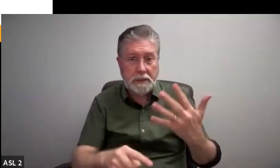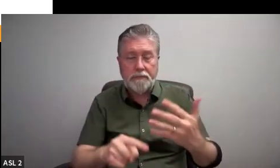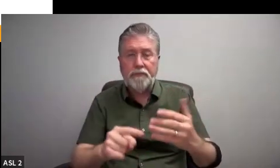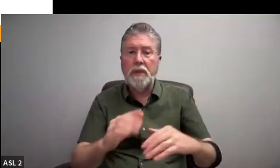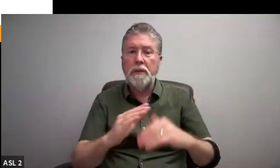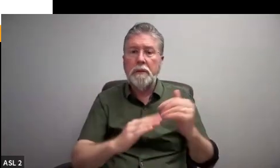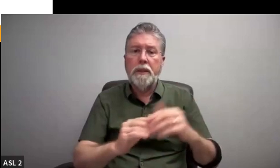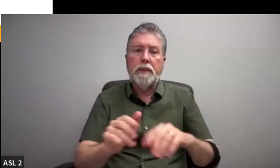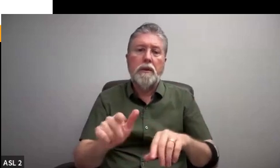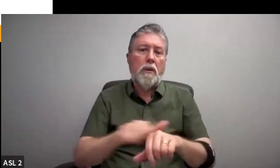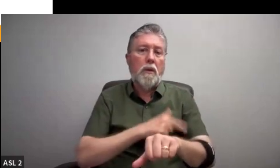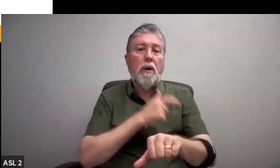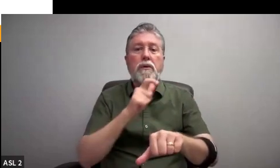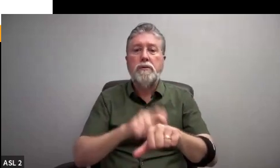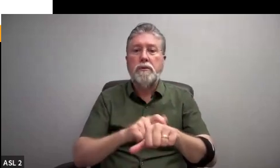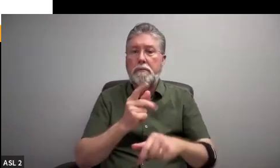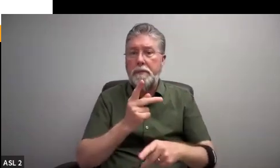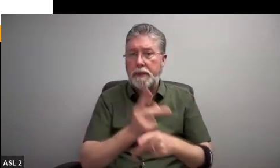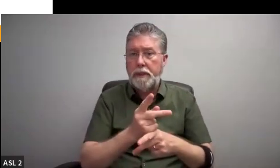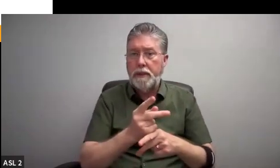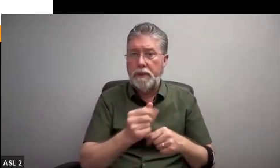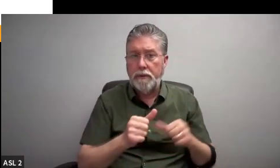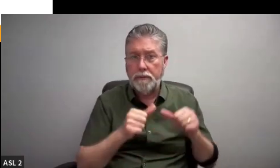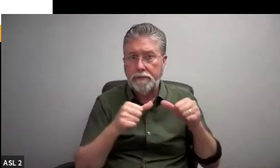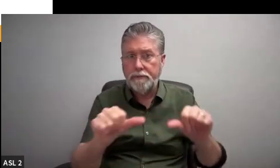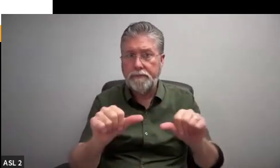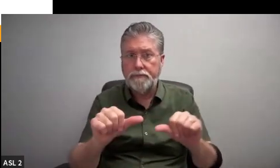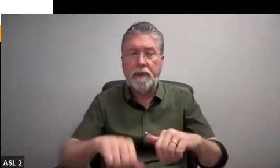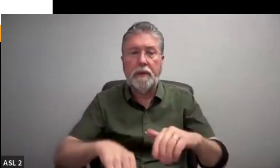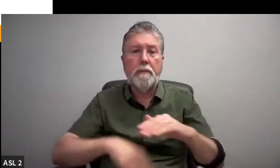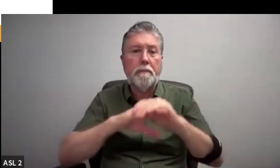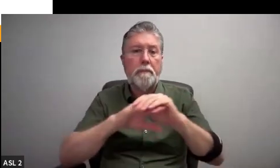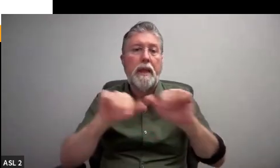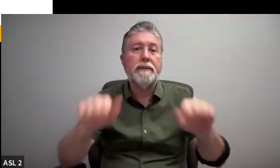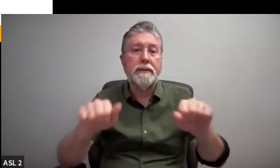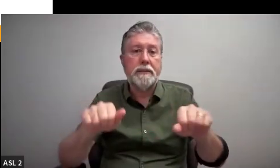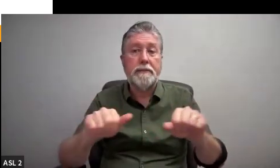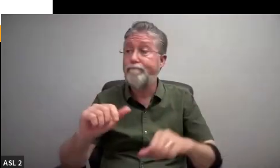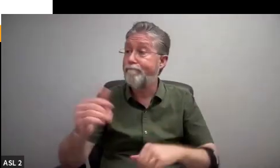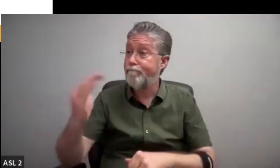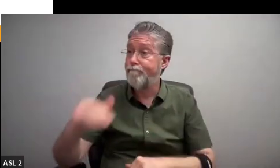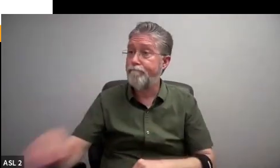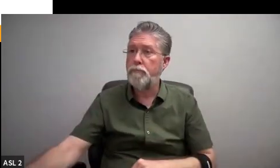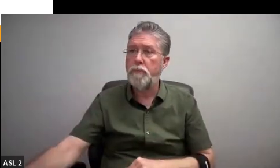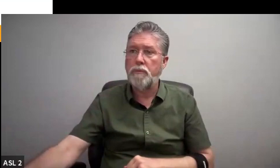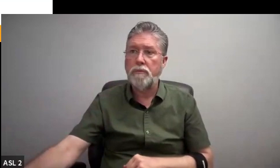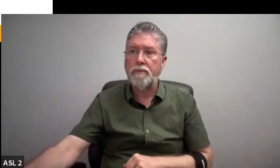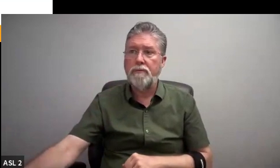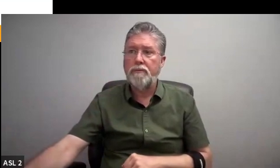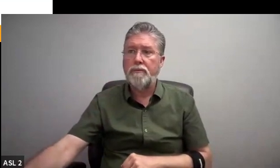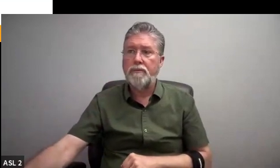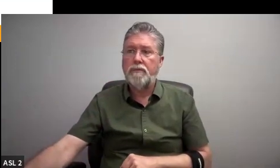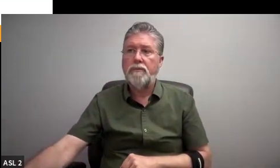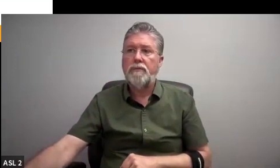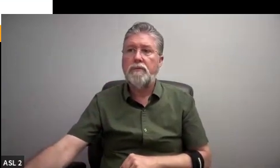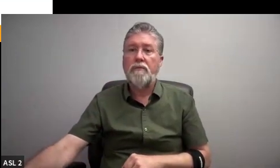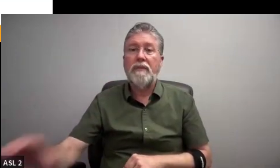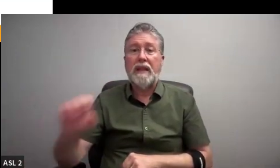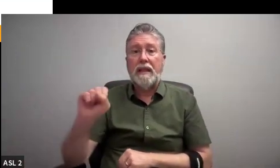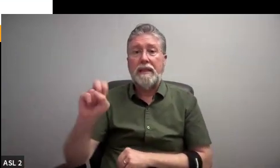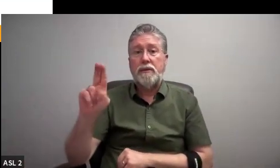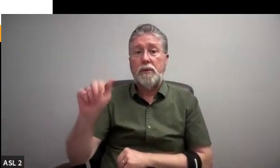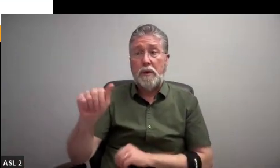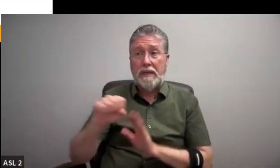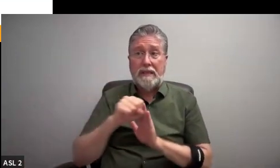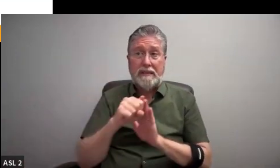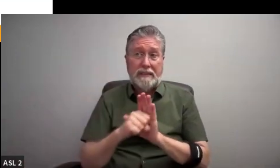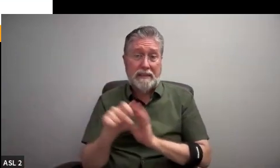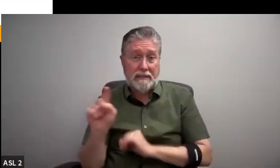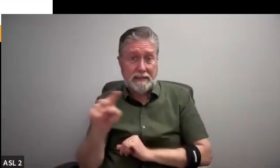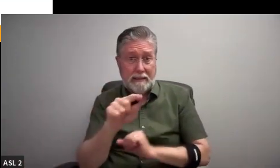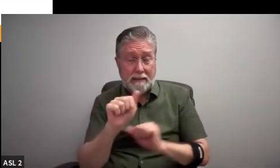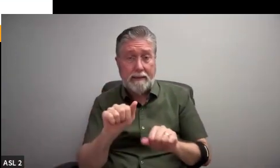care efforts in the state. Next slide please. States through the SUA may elect to develop